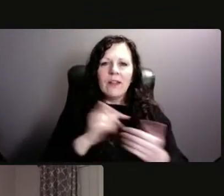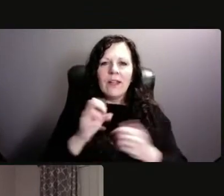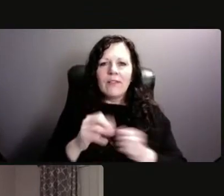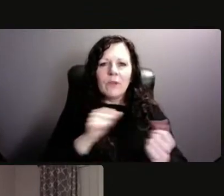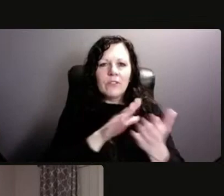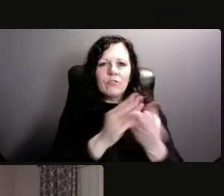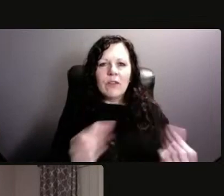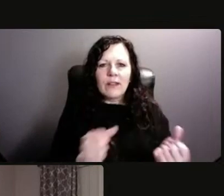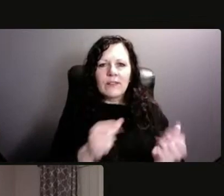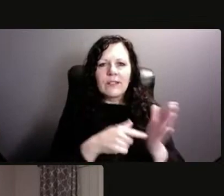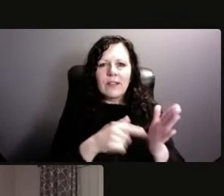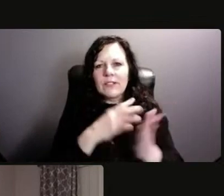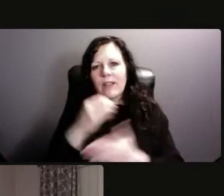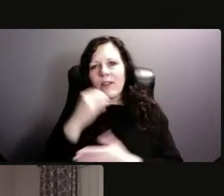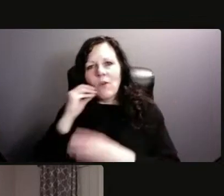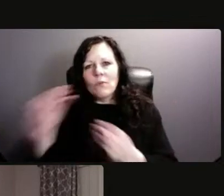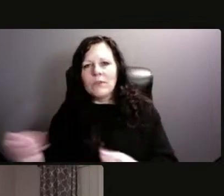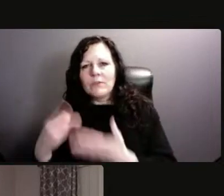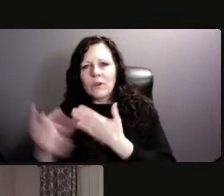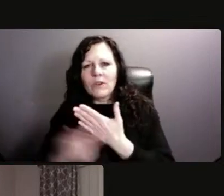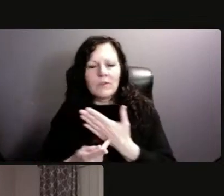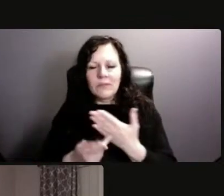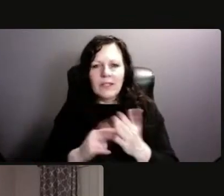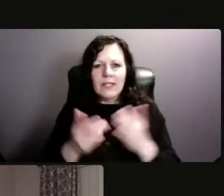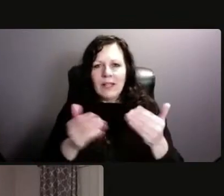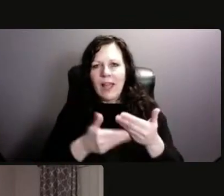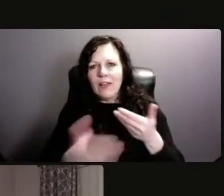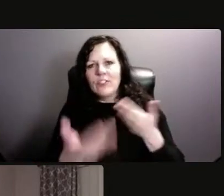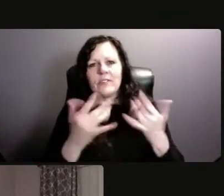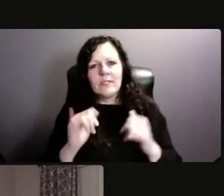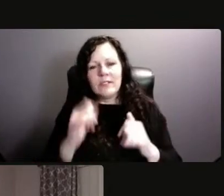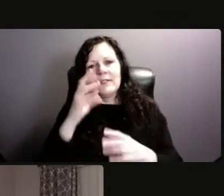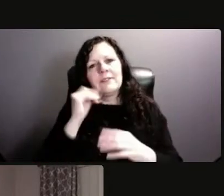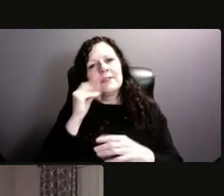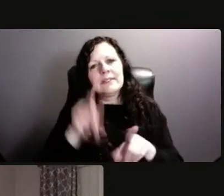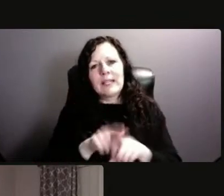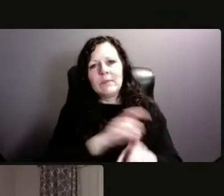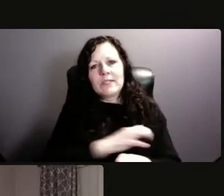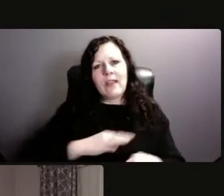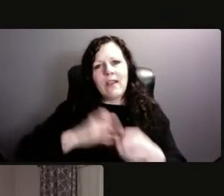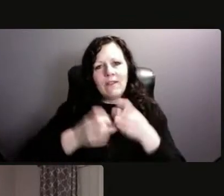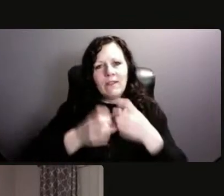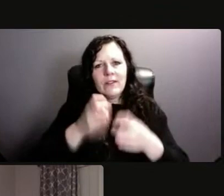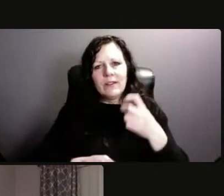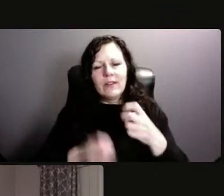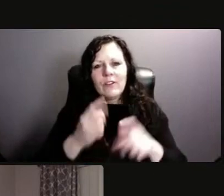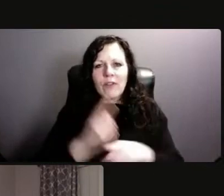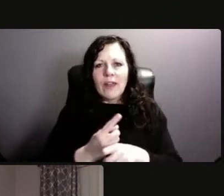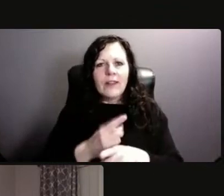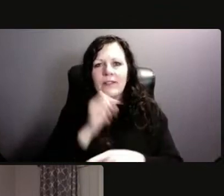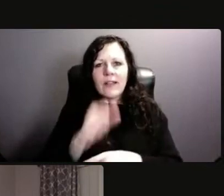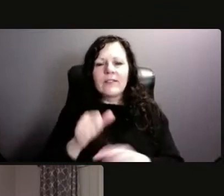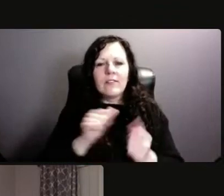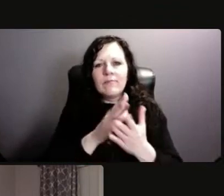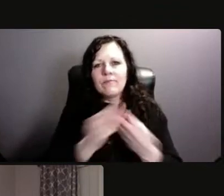AND THE THING I THINK WE'RE CHALLENGED WITH IS EVEN IF WE